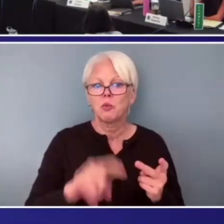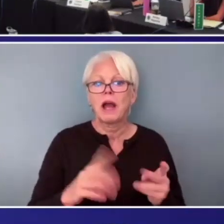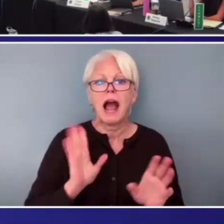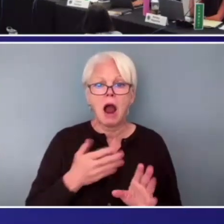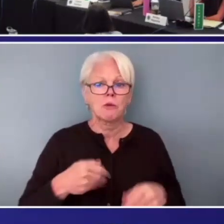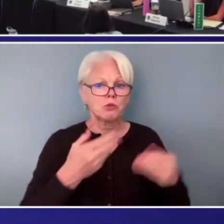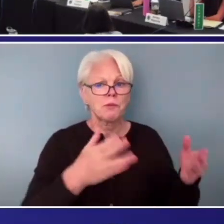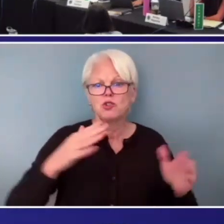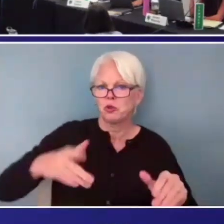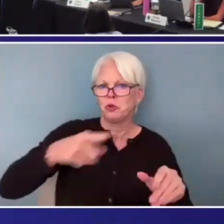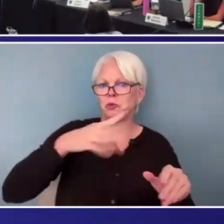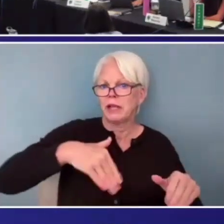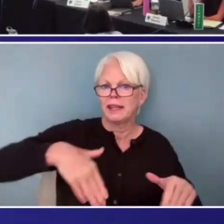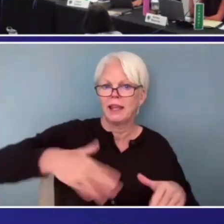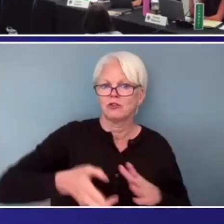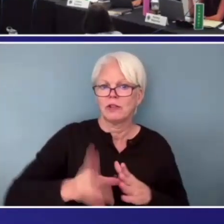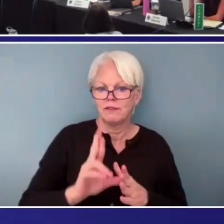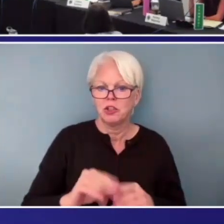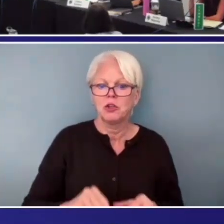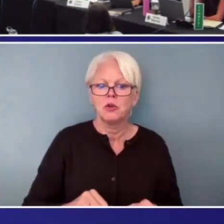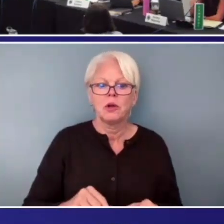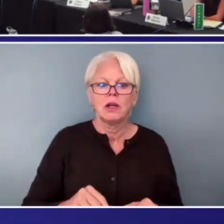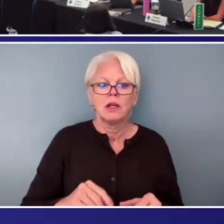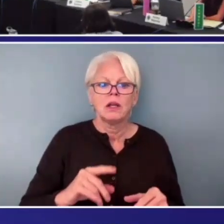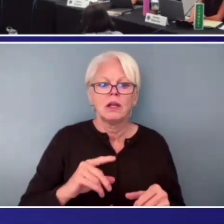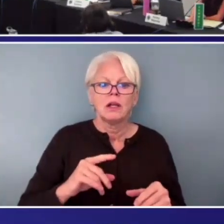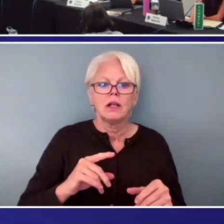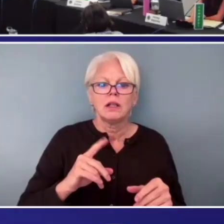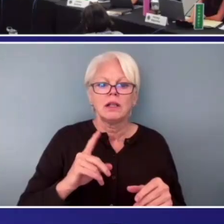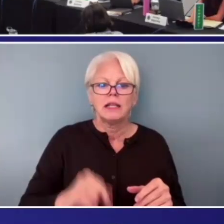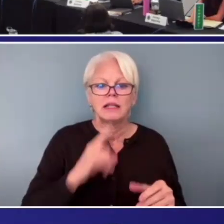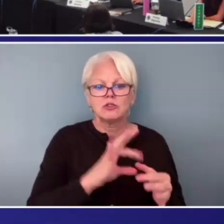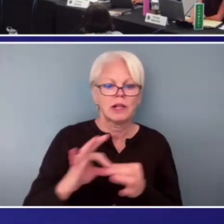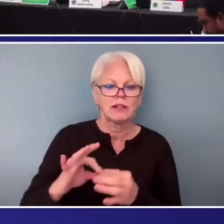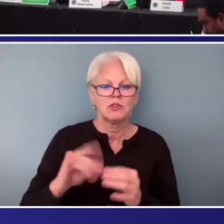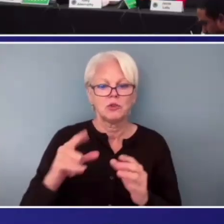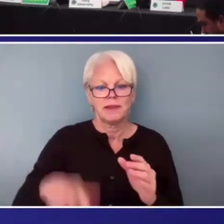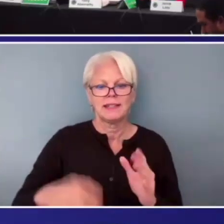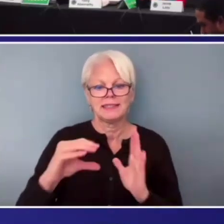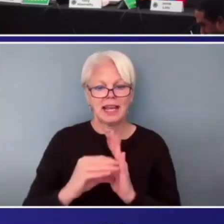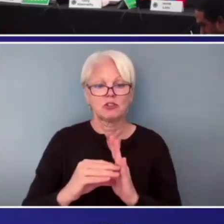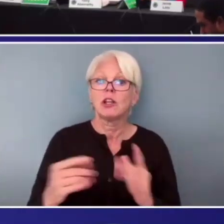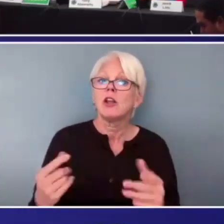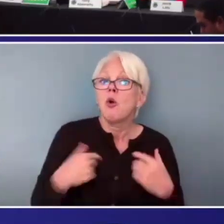relevant to Section (m)(2), so I just wanted to point that out. We can actually answer that. So during our break, we took a look at that.